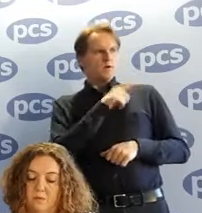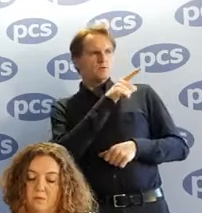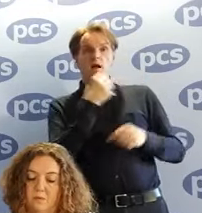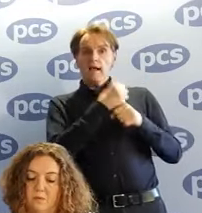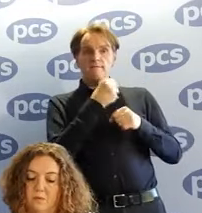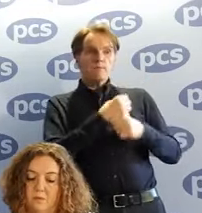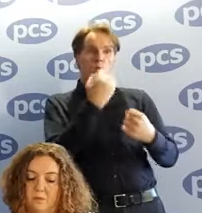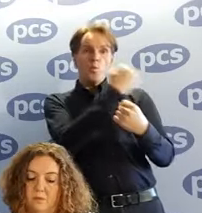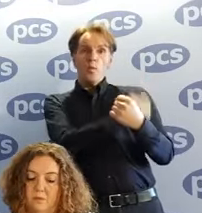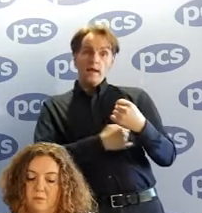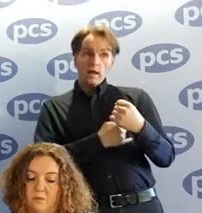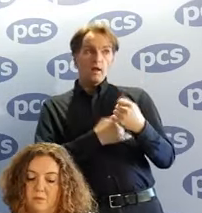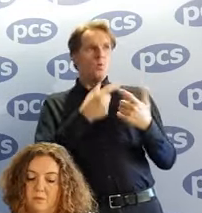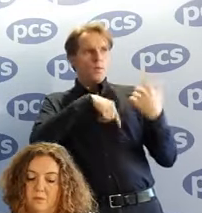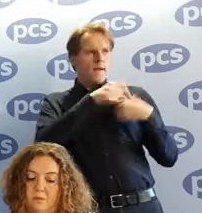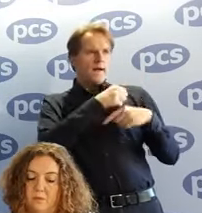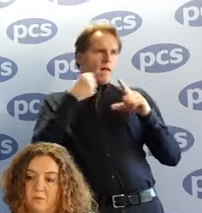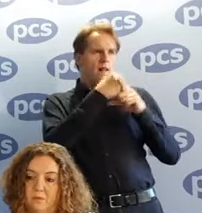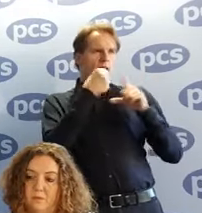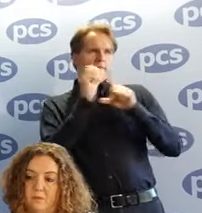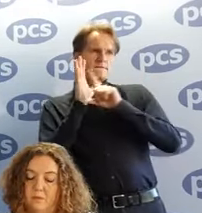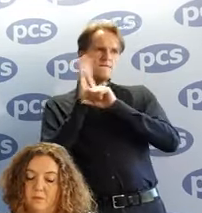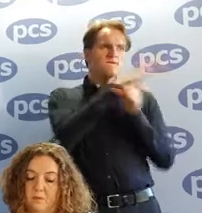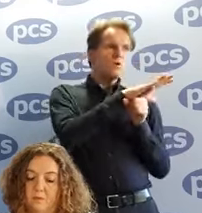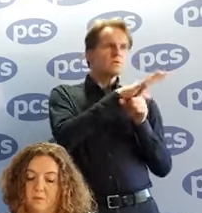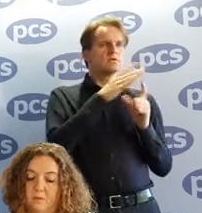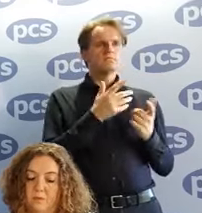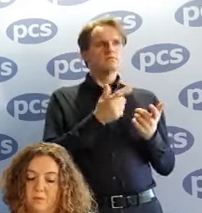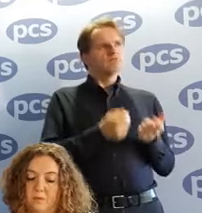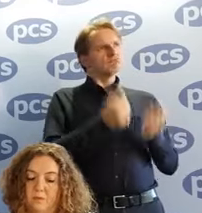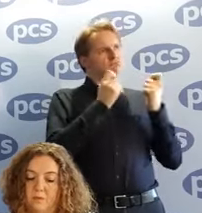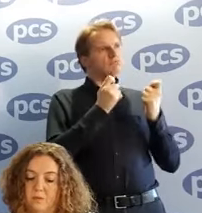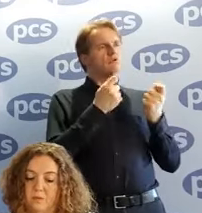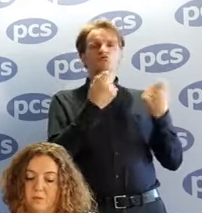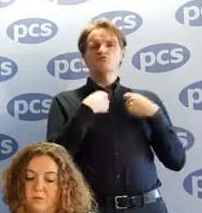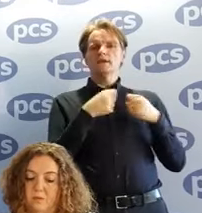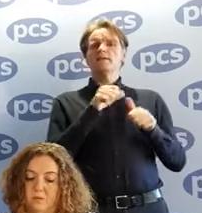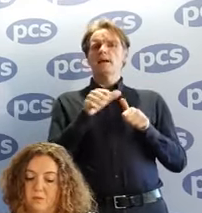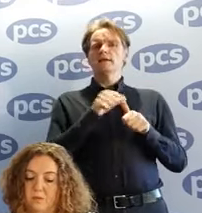campaign in a way that forces them to treat you in a decent way. Okay thanks